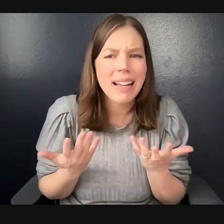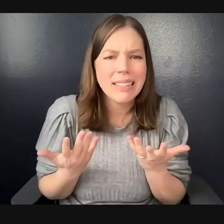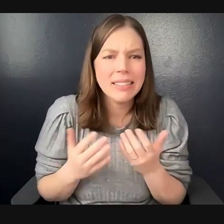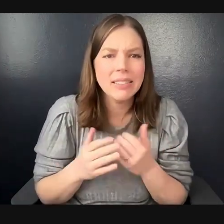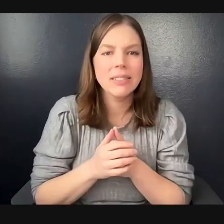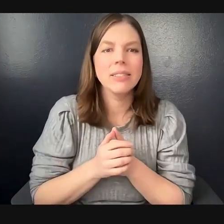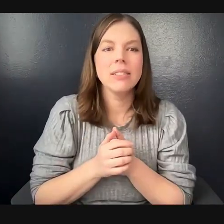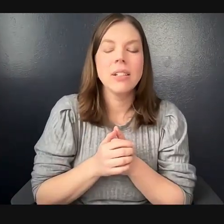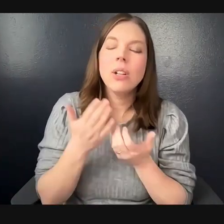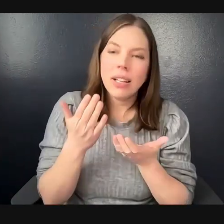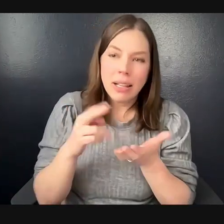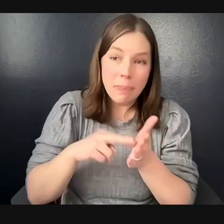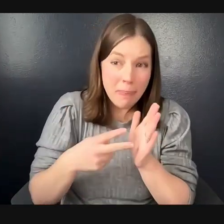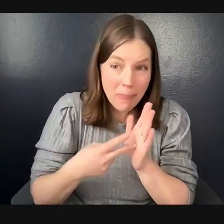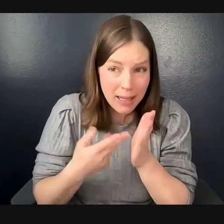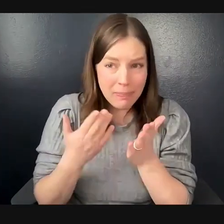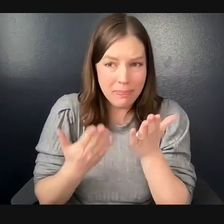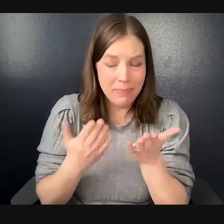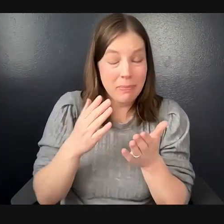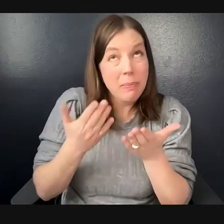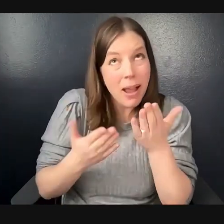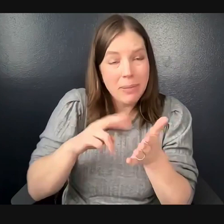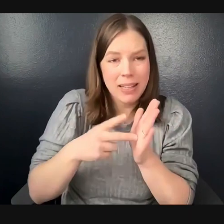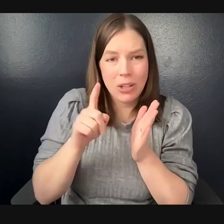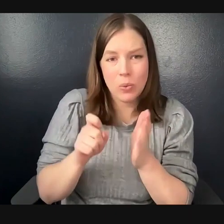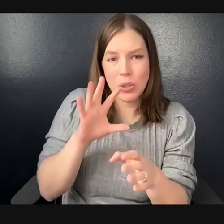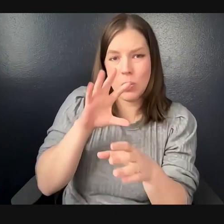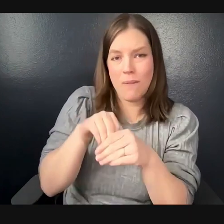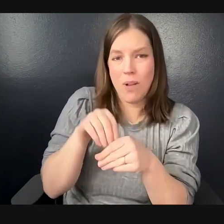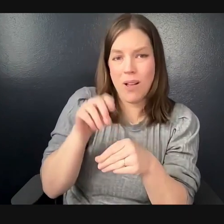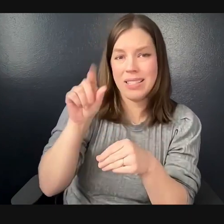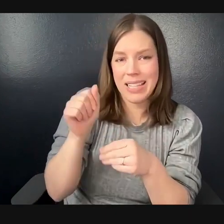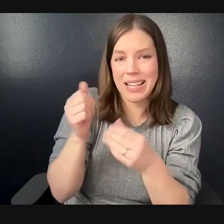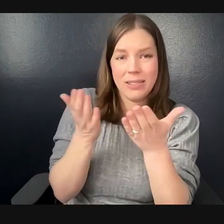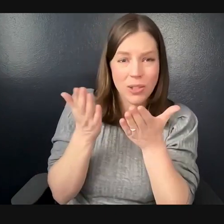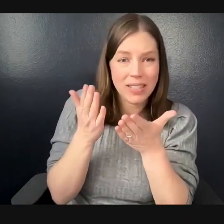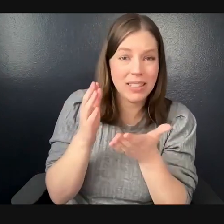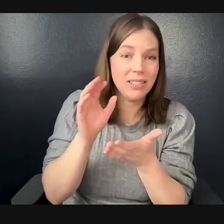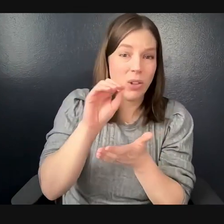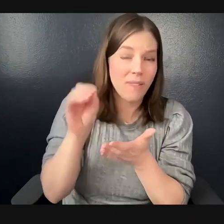What do you do next? It may be time to involve the disability services